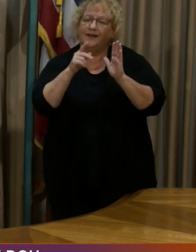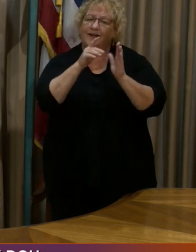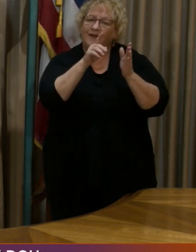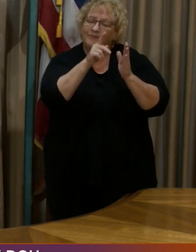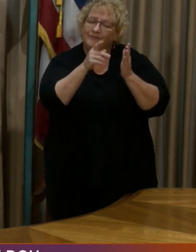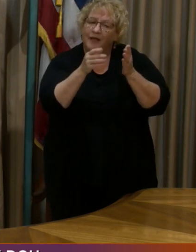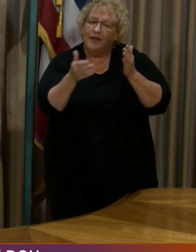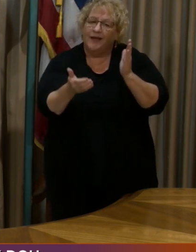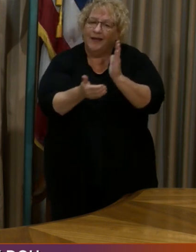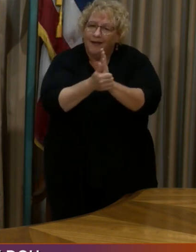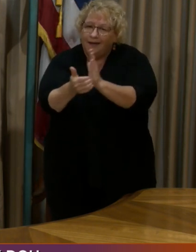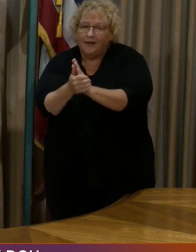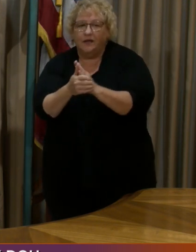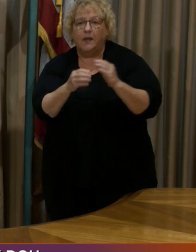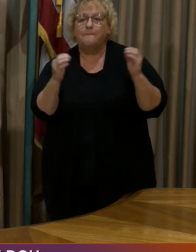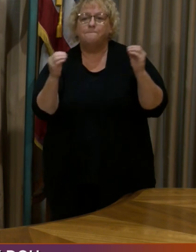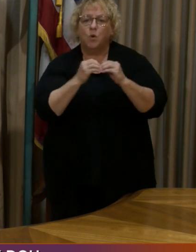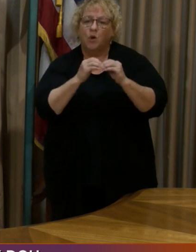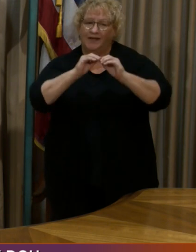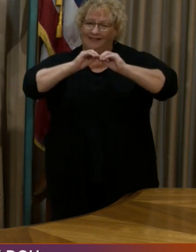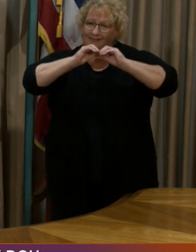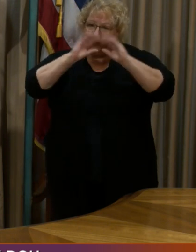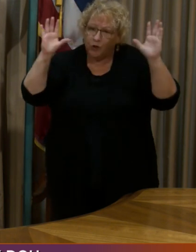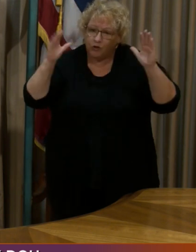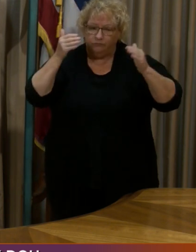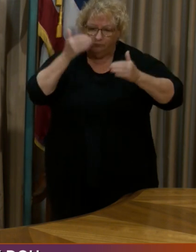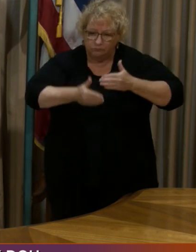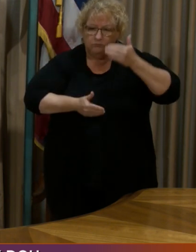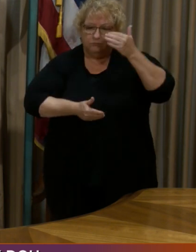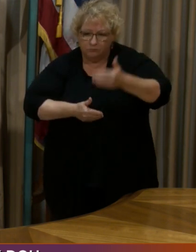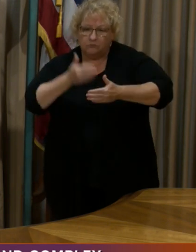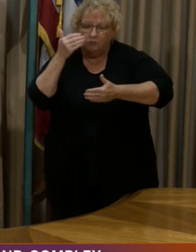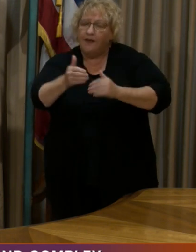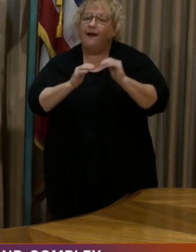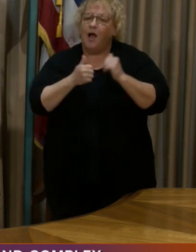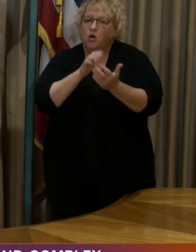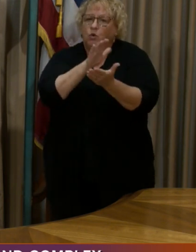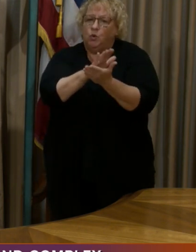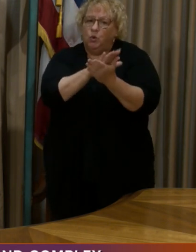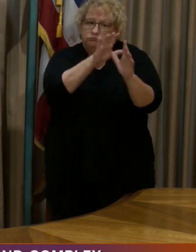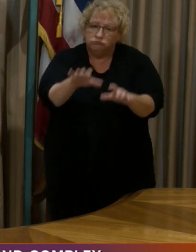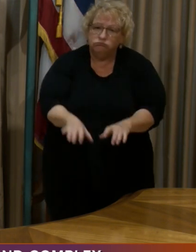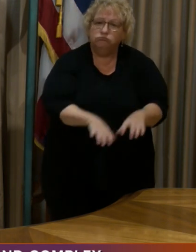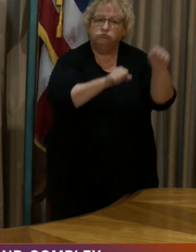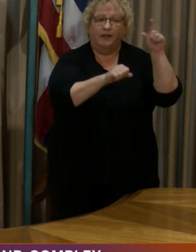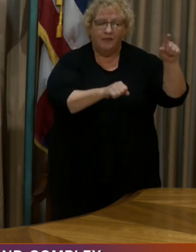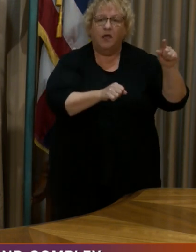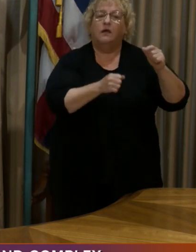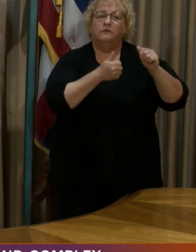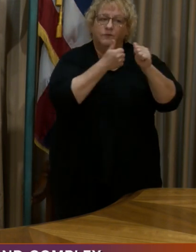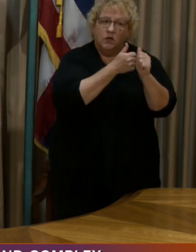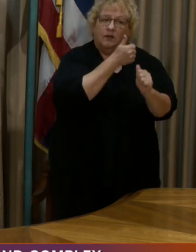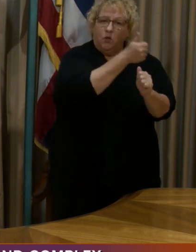CONTINUE TO WORK WITH THE SCHOOLS ON IS FURTHER APPENDICES AND GUIDANCE HAS TO THIS PLAN THAT GIVE MORE CONCRETE STEPS